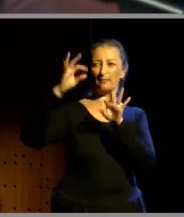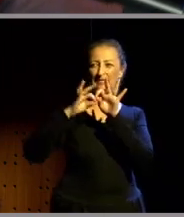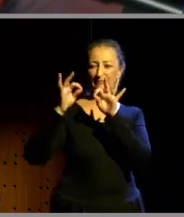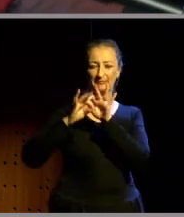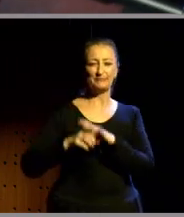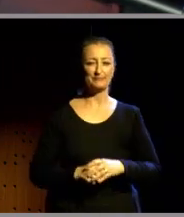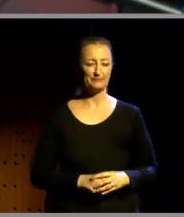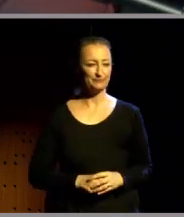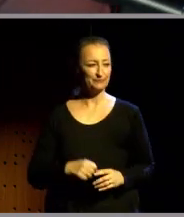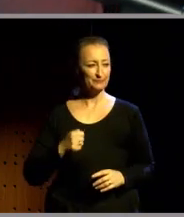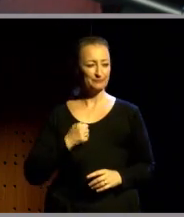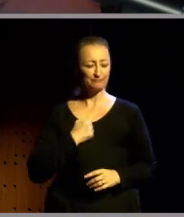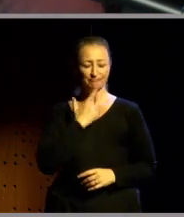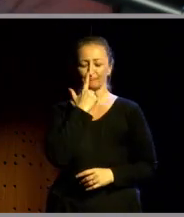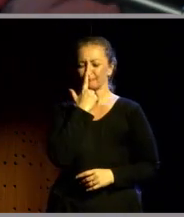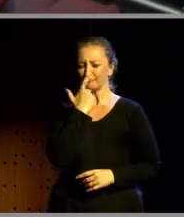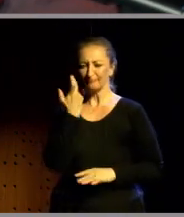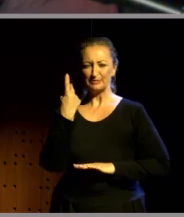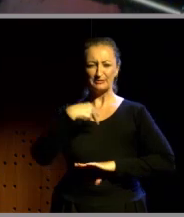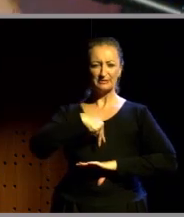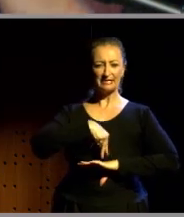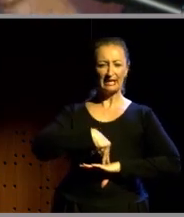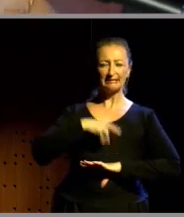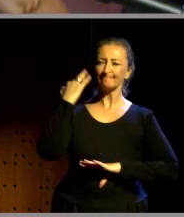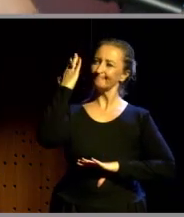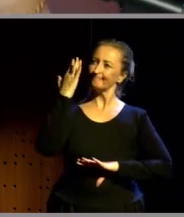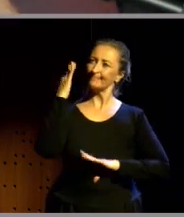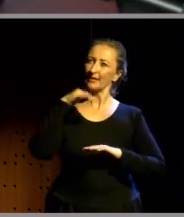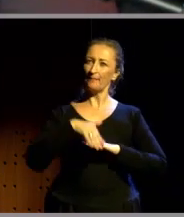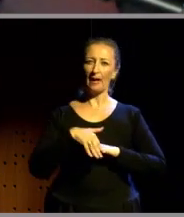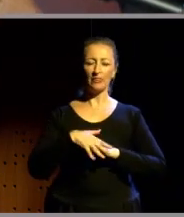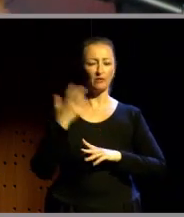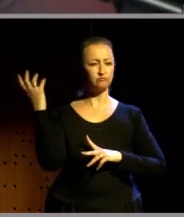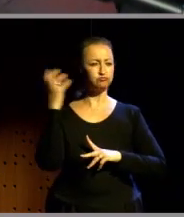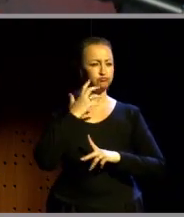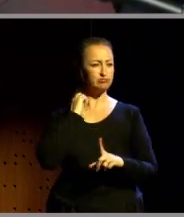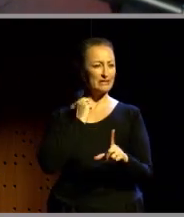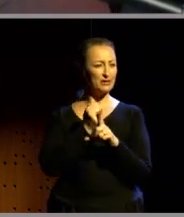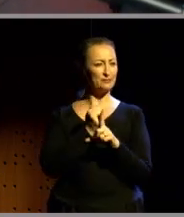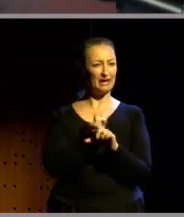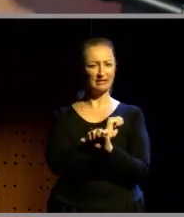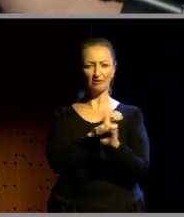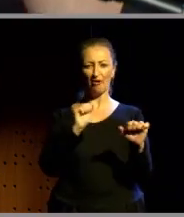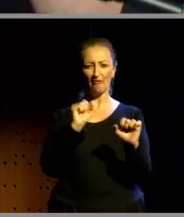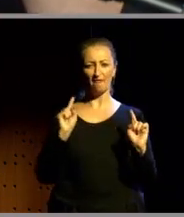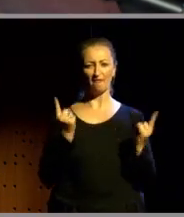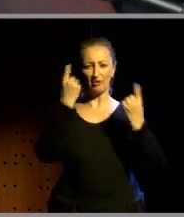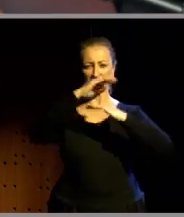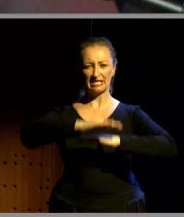It's my privilege to stand here and reflect on the profound impact of First Nations artists and the effect we are